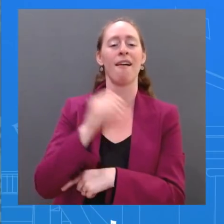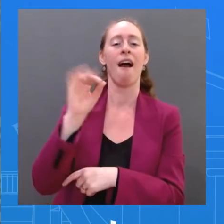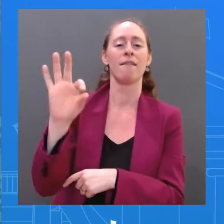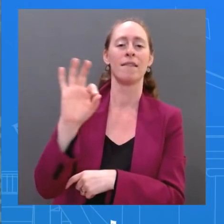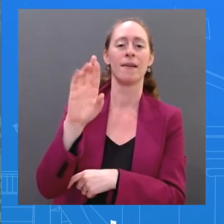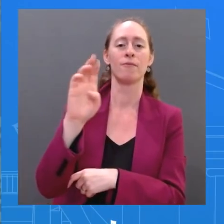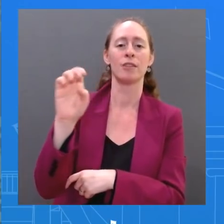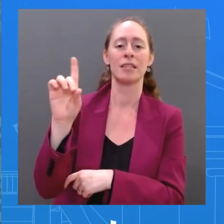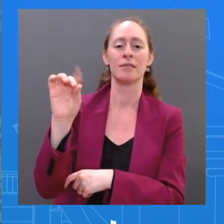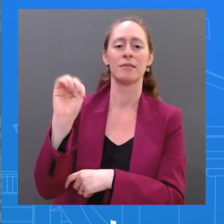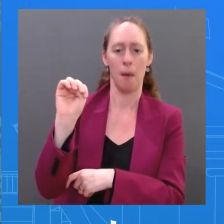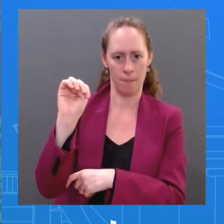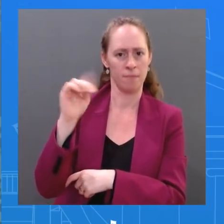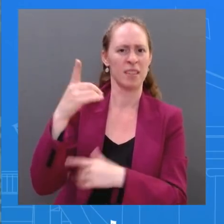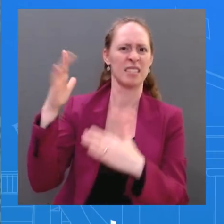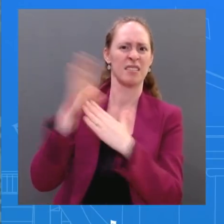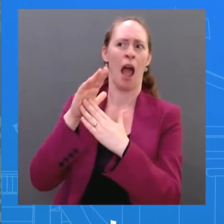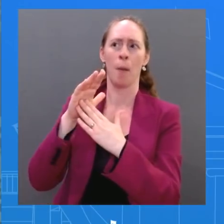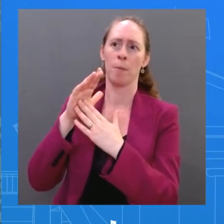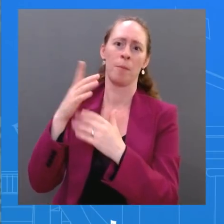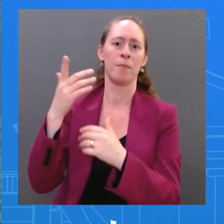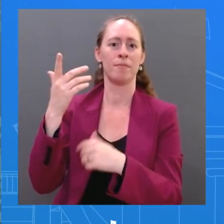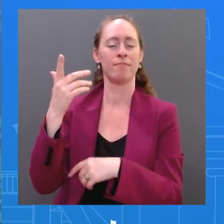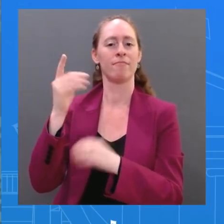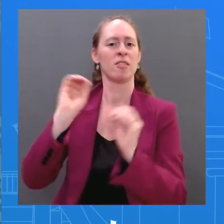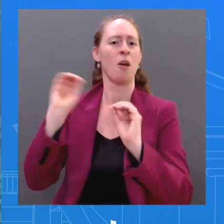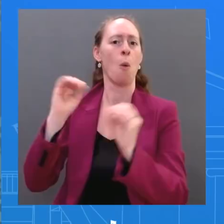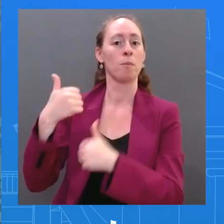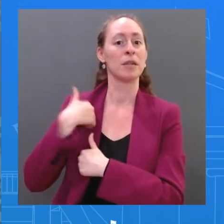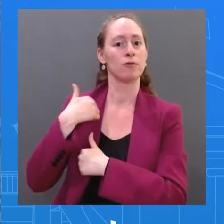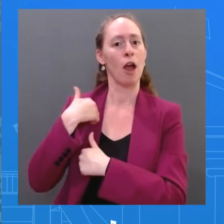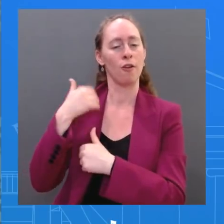that America can be defined by one word, and that is “possibilities.”